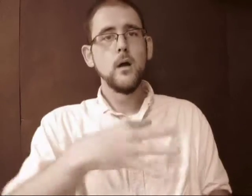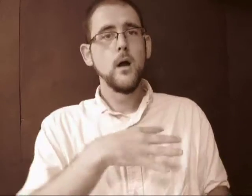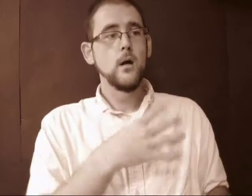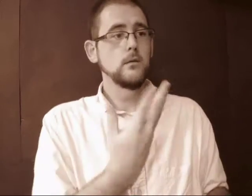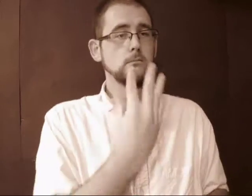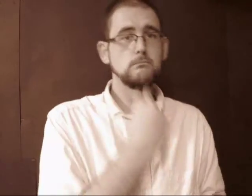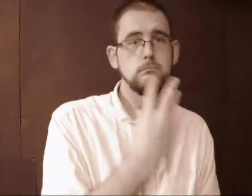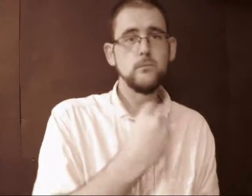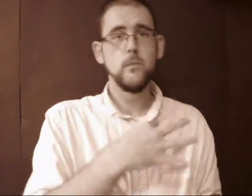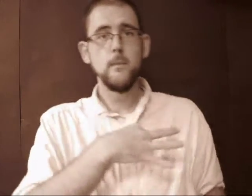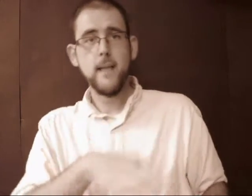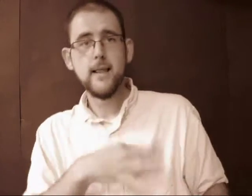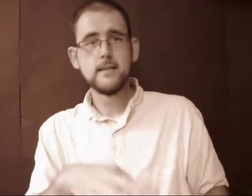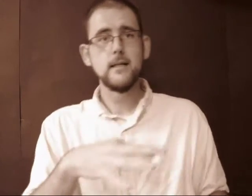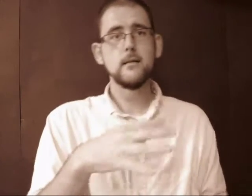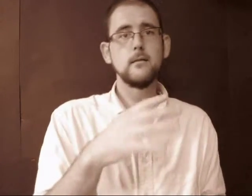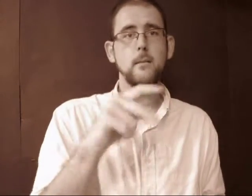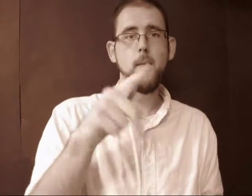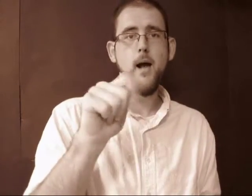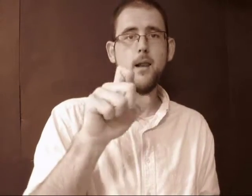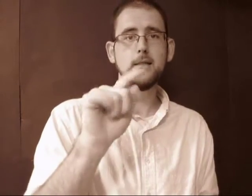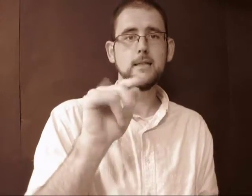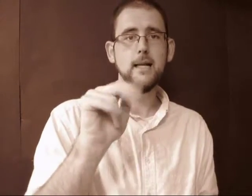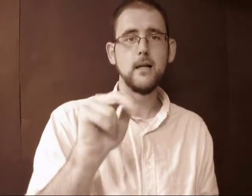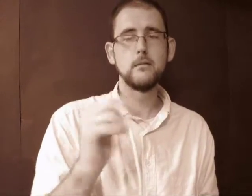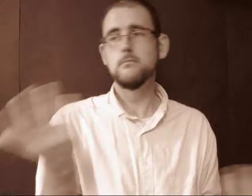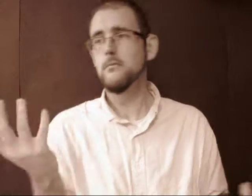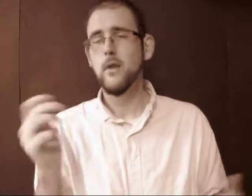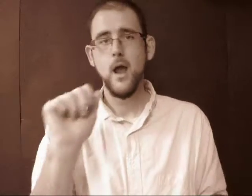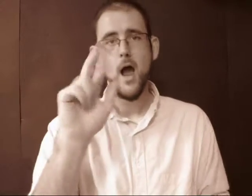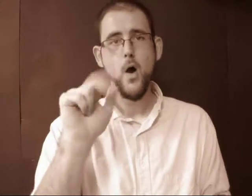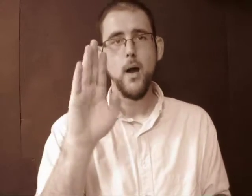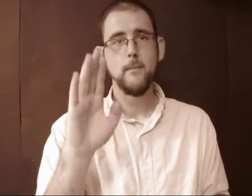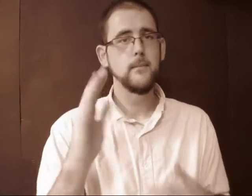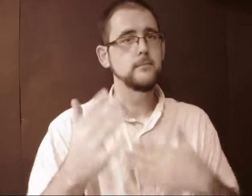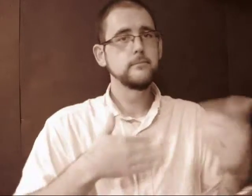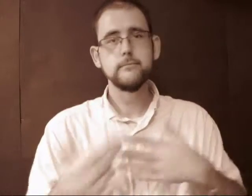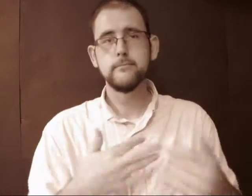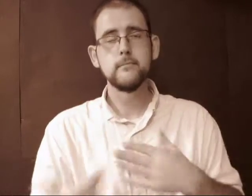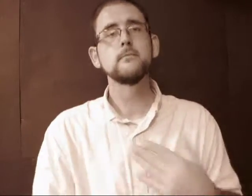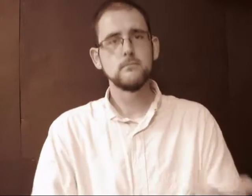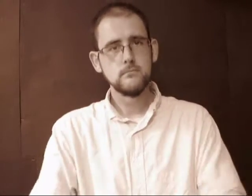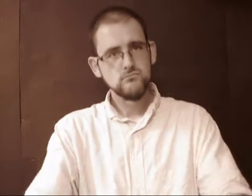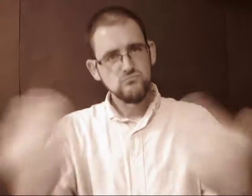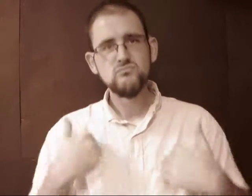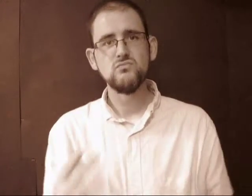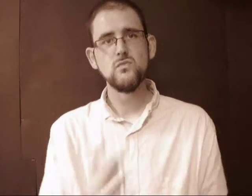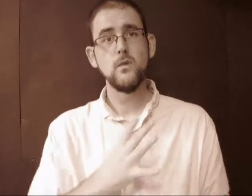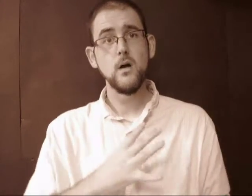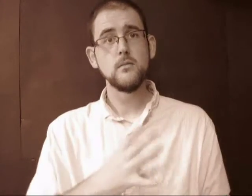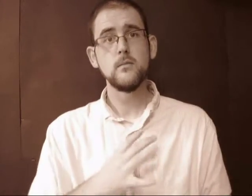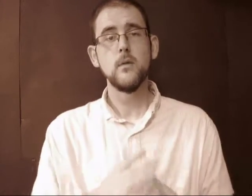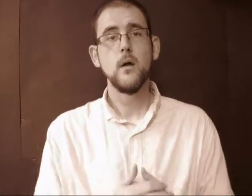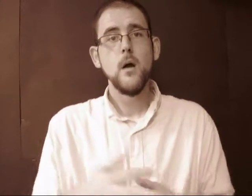Jewish, Palestinian, Arab, whatever, they were all welcome.